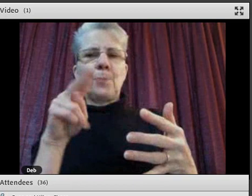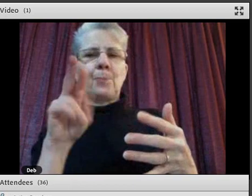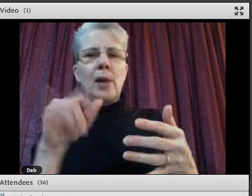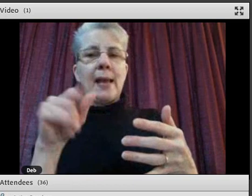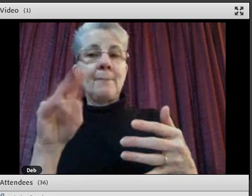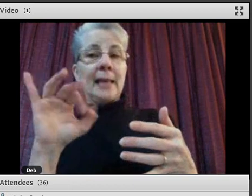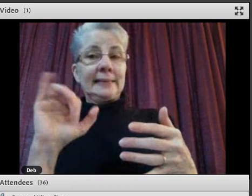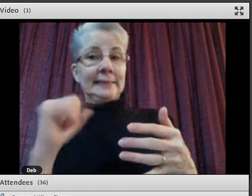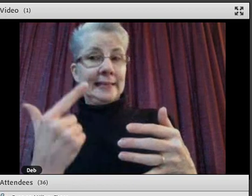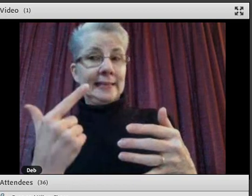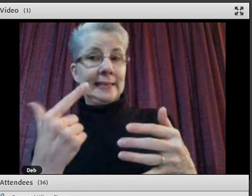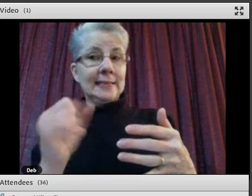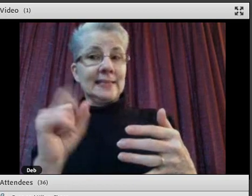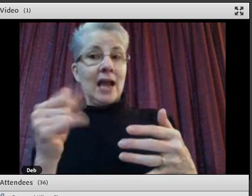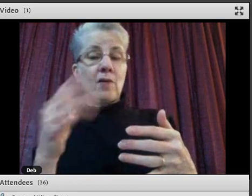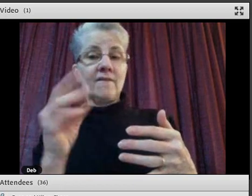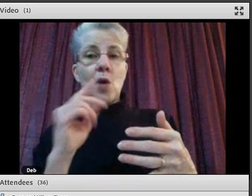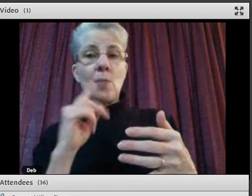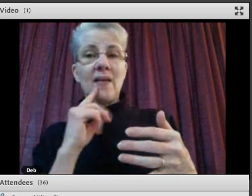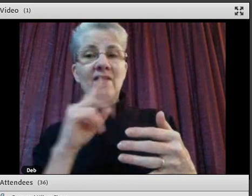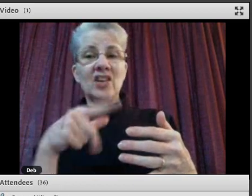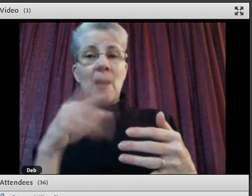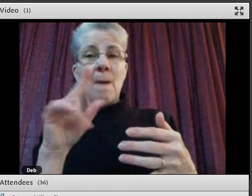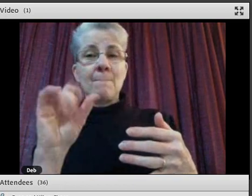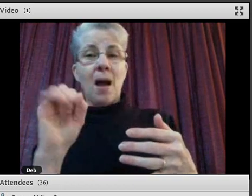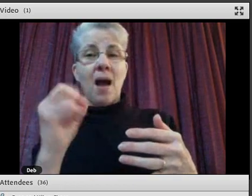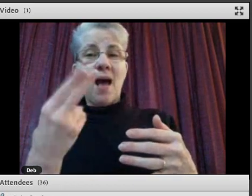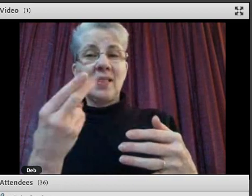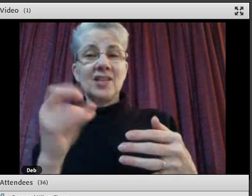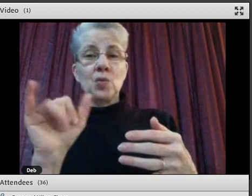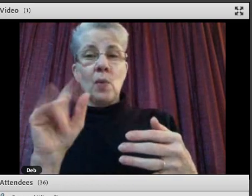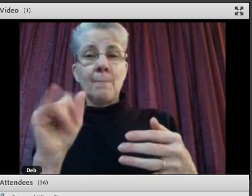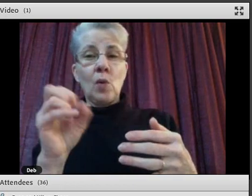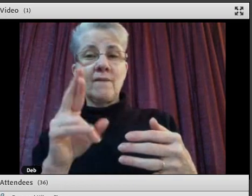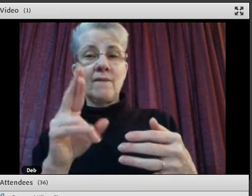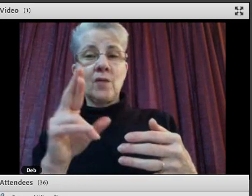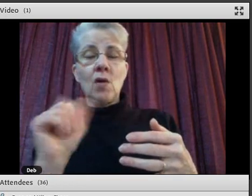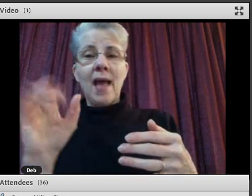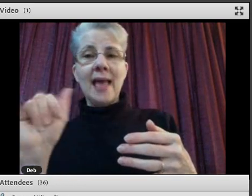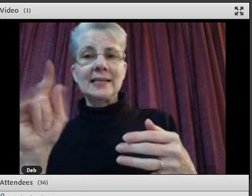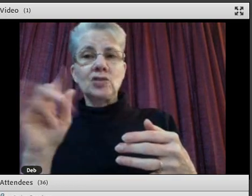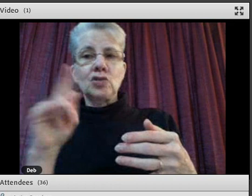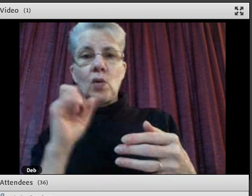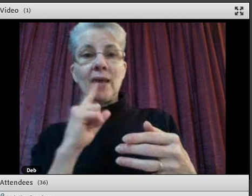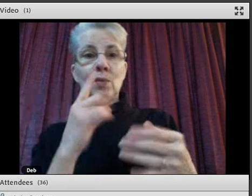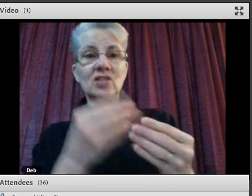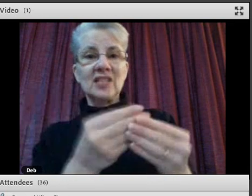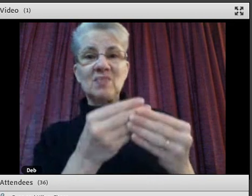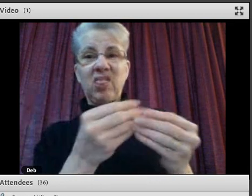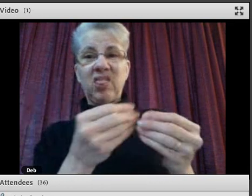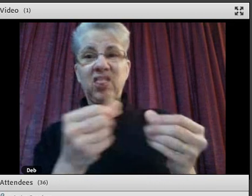And if any alcohol or nail polish remover, acetone, happens to get near it, it will just disintegrate,